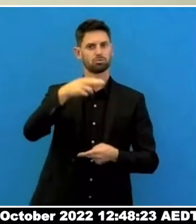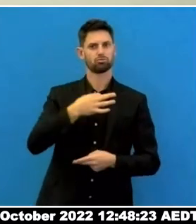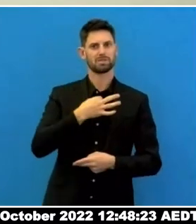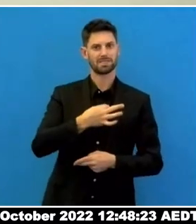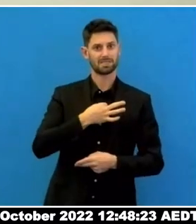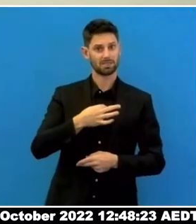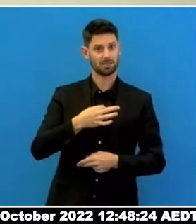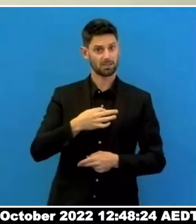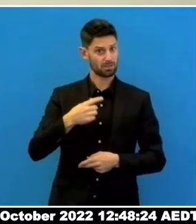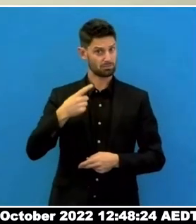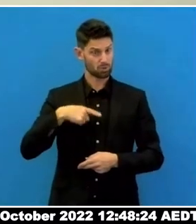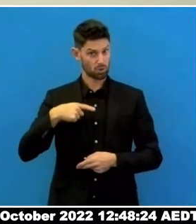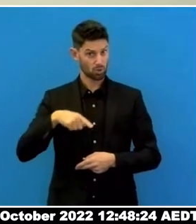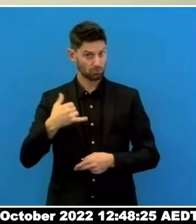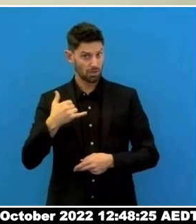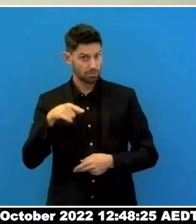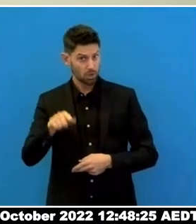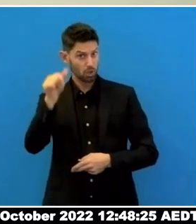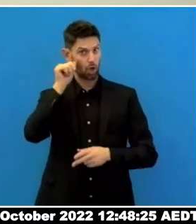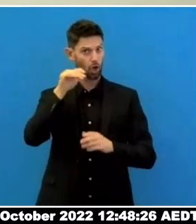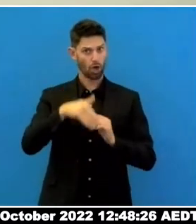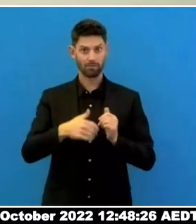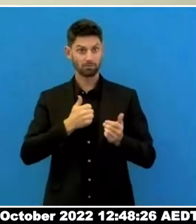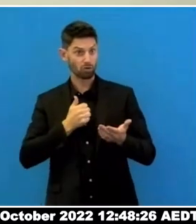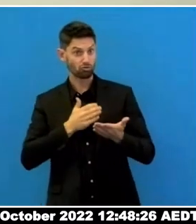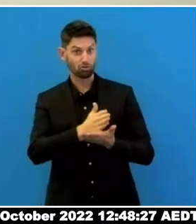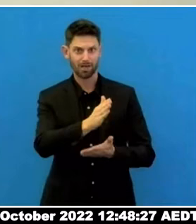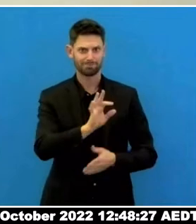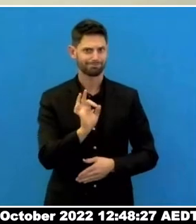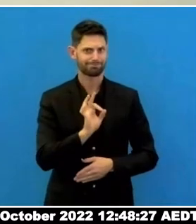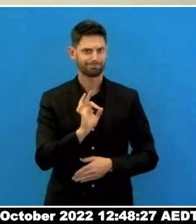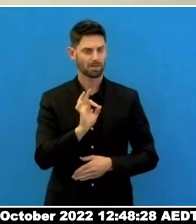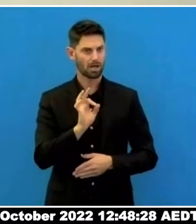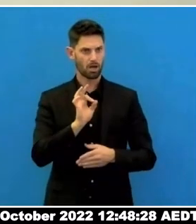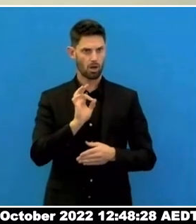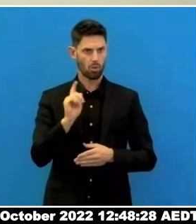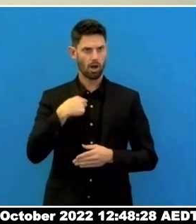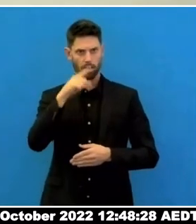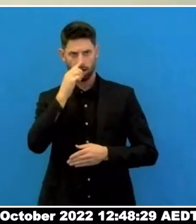of their right to safe and ethical supports, they are less likely to insist on those rights, and it also